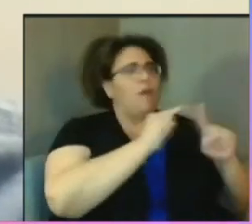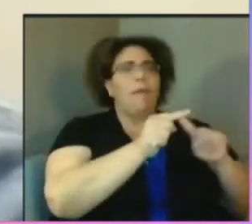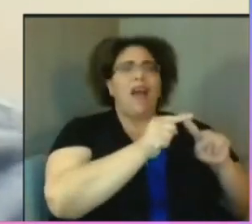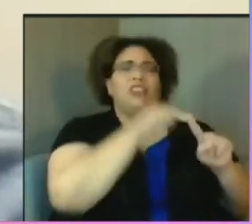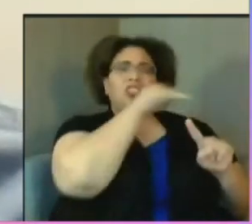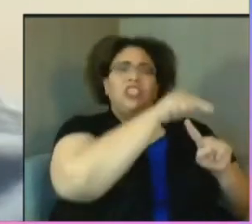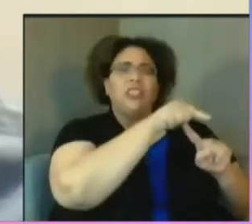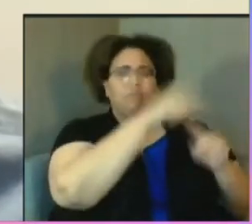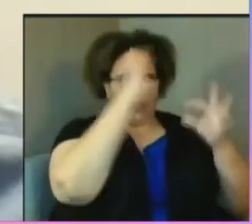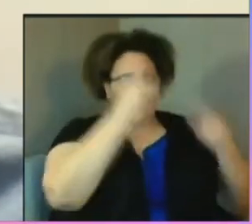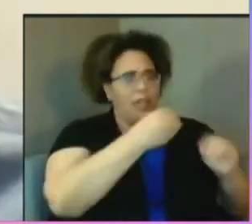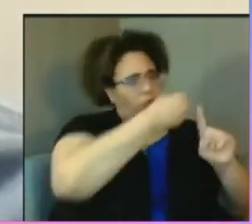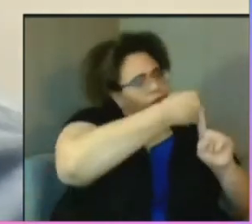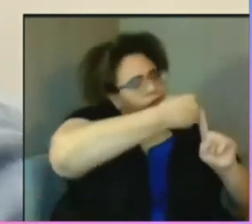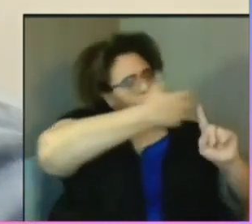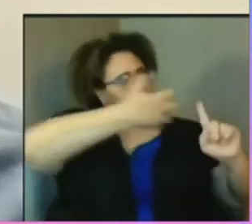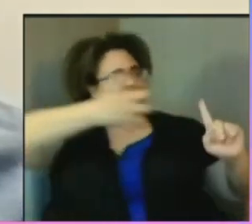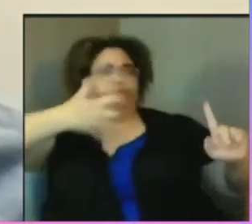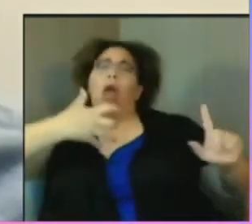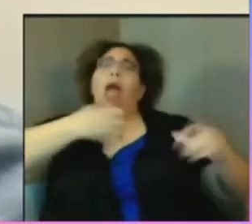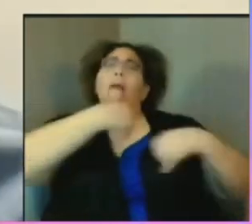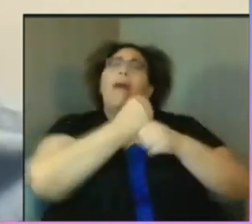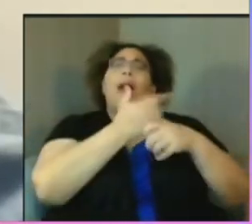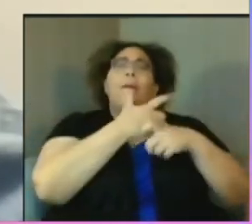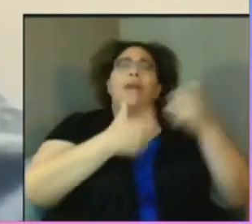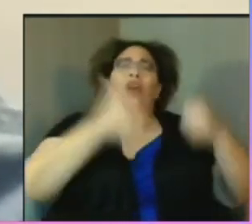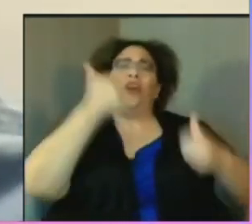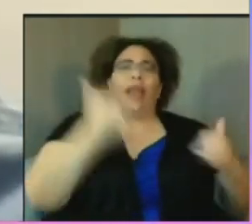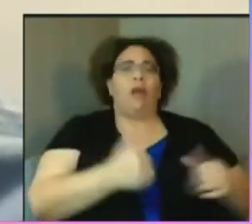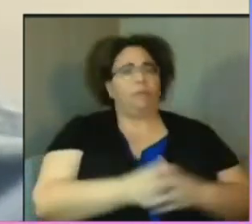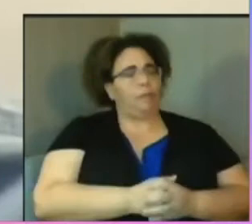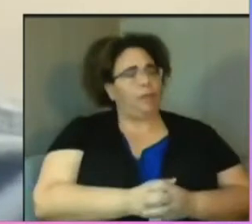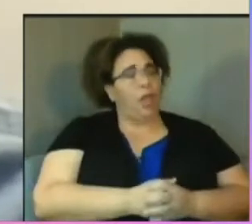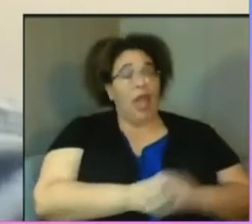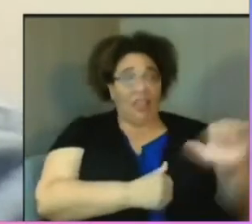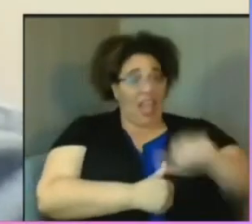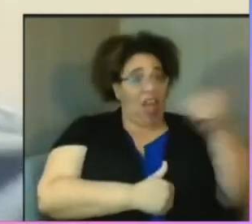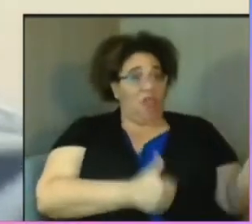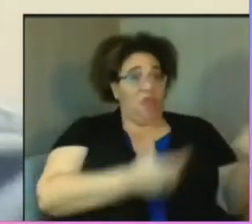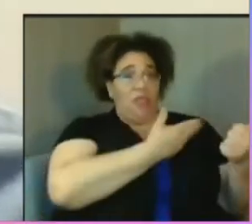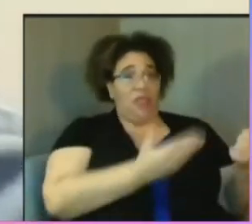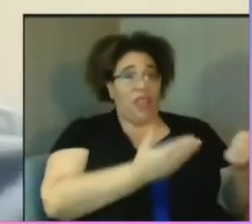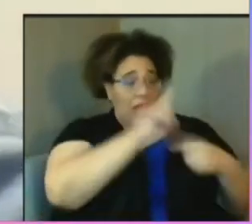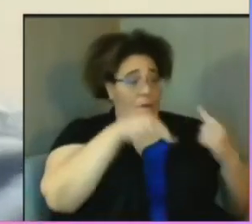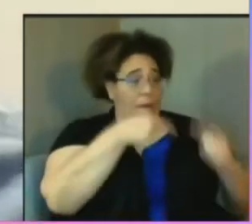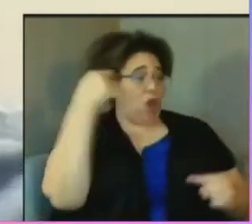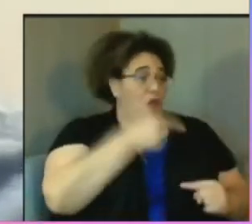as this person who the other thing about her, and I really recommend people look for the piece